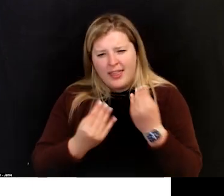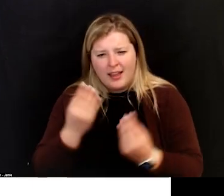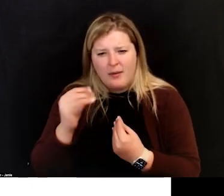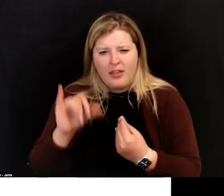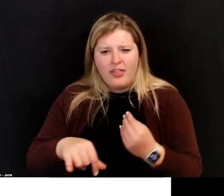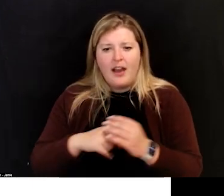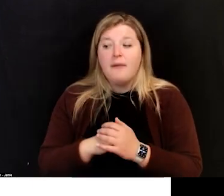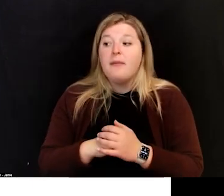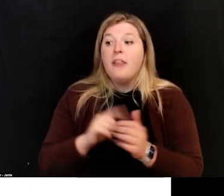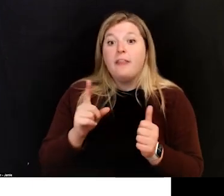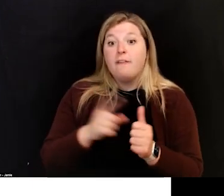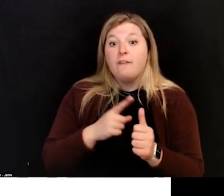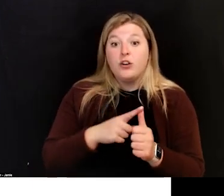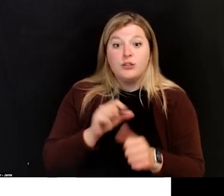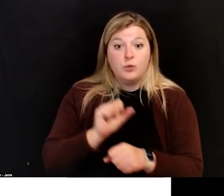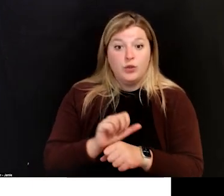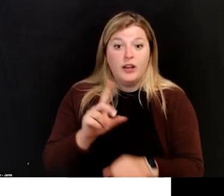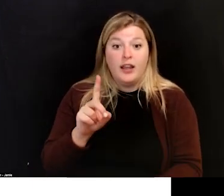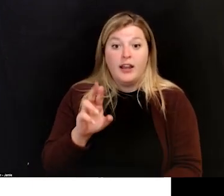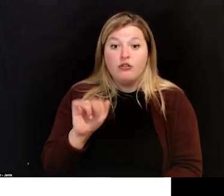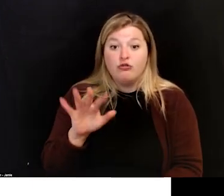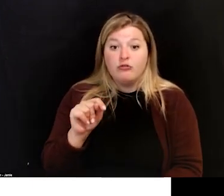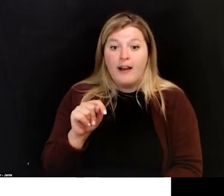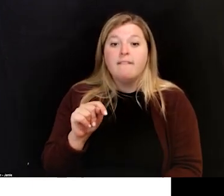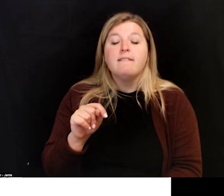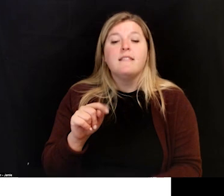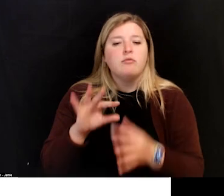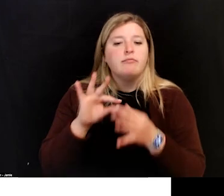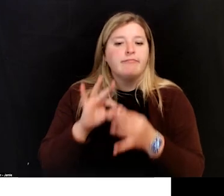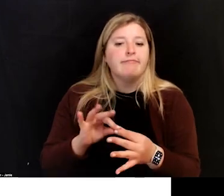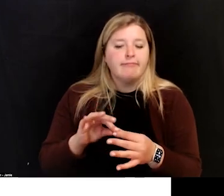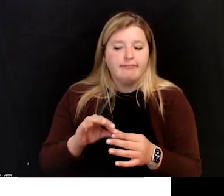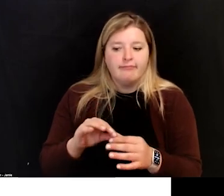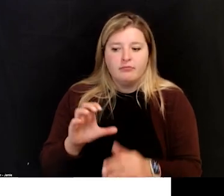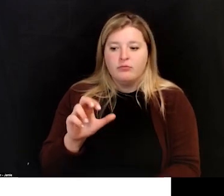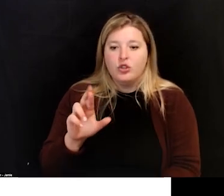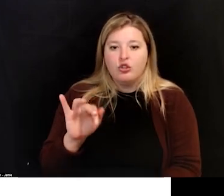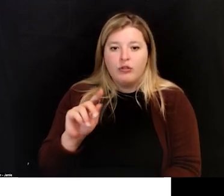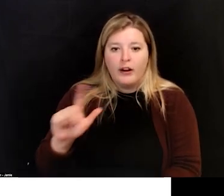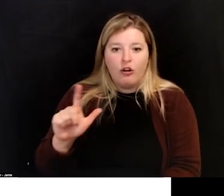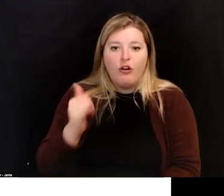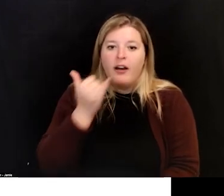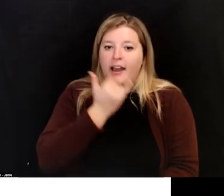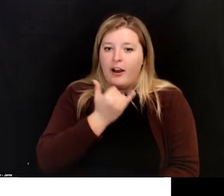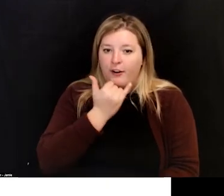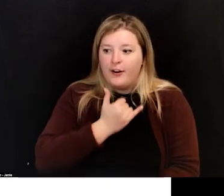working draft talked about it in this concept of critical errors, that there are some times that something should absolutely always fail,